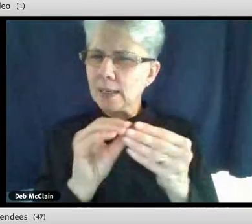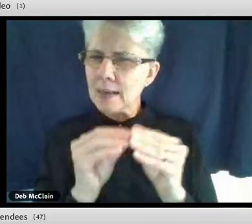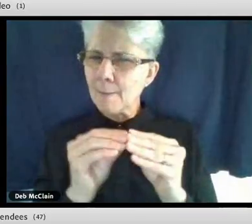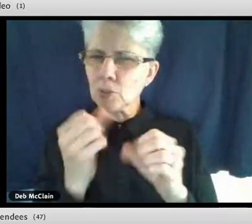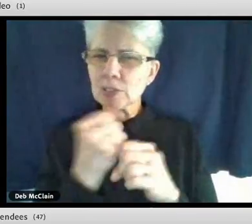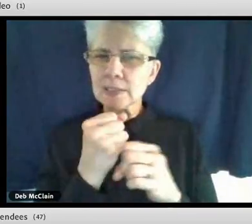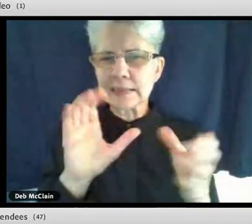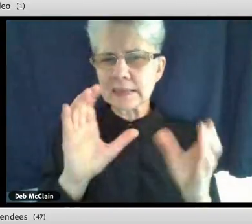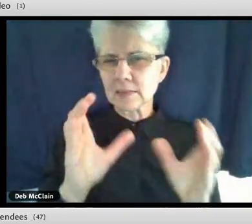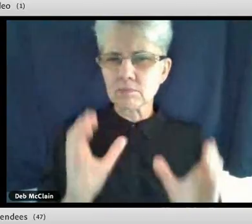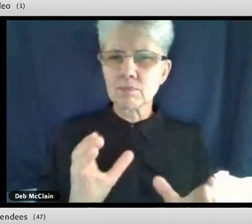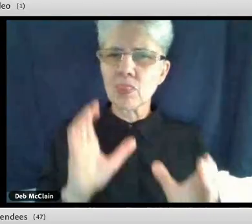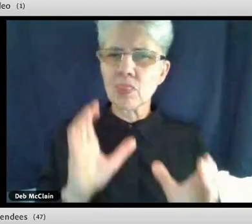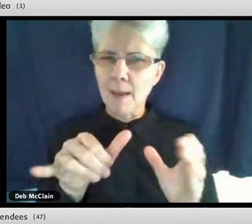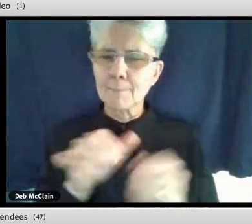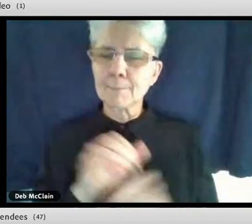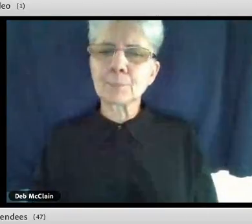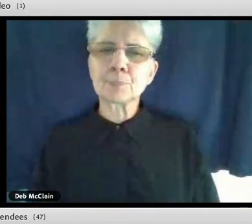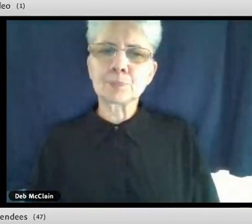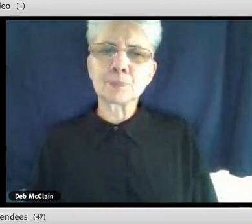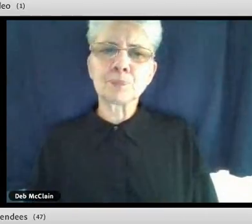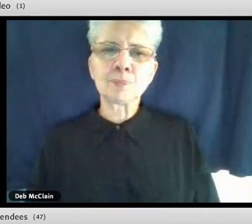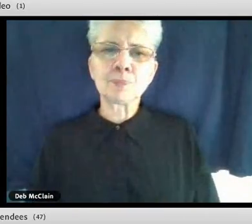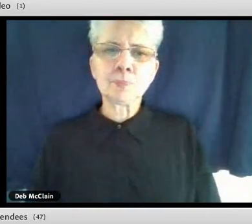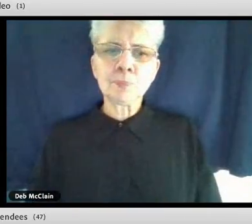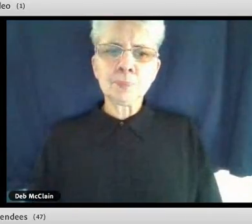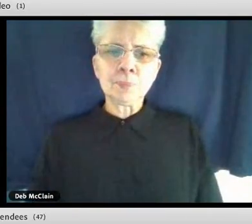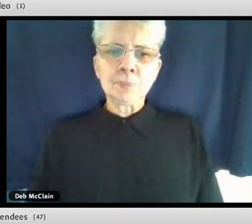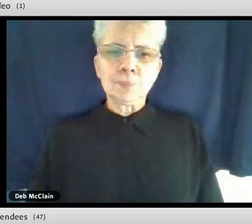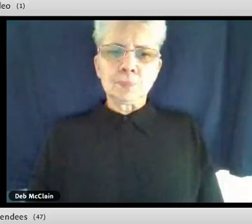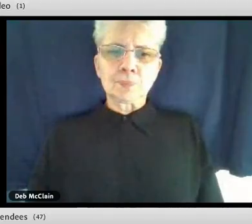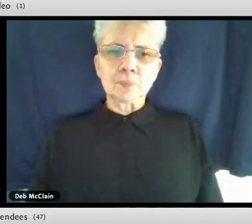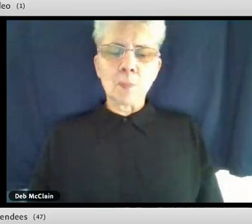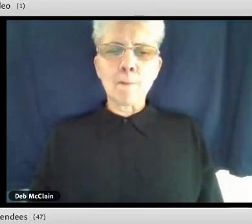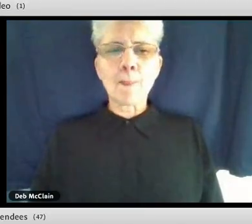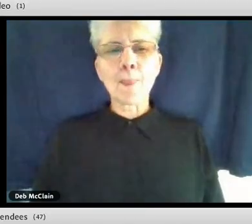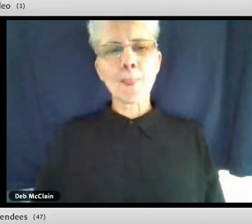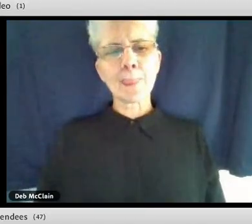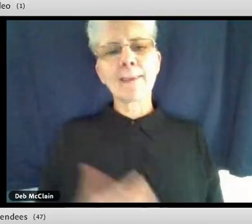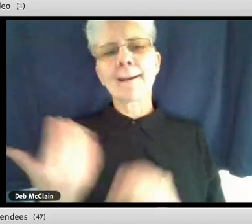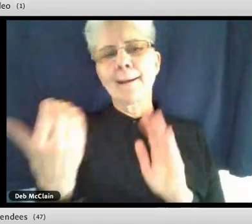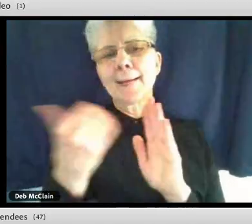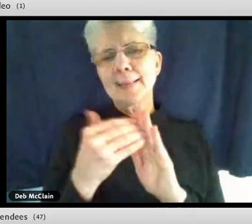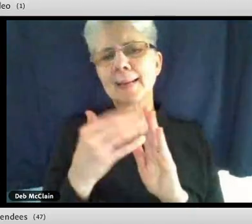Look at the statistics. So, you know, again, this one can be kind of